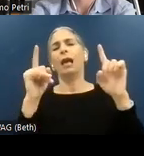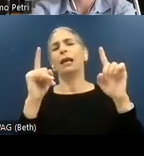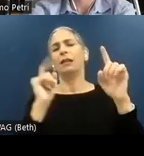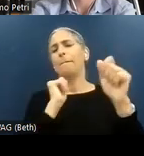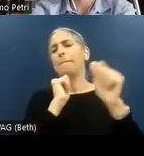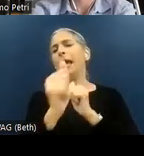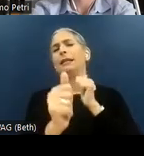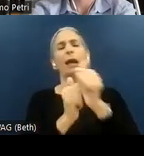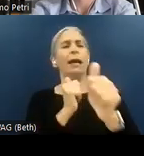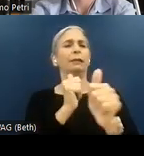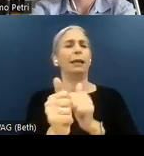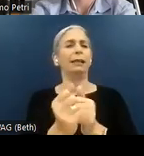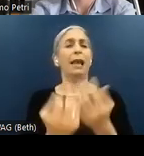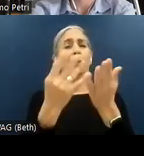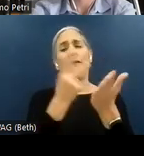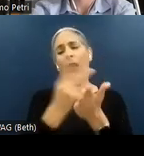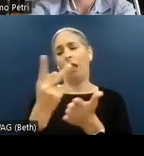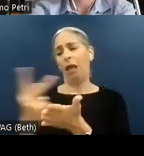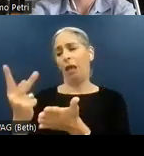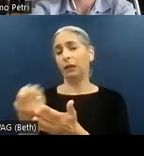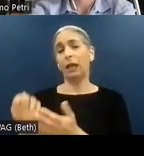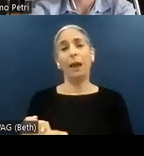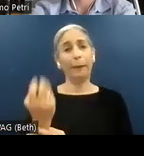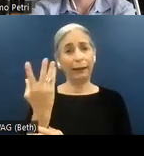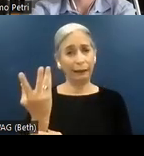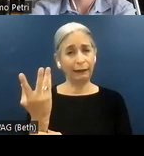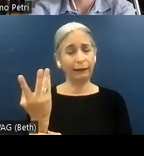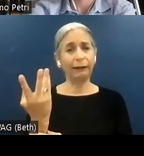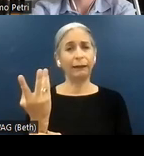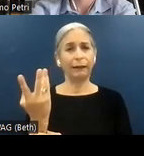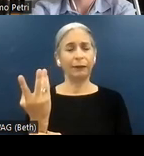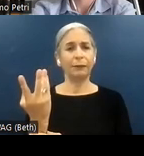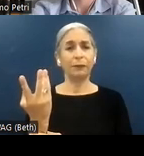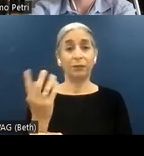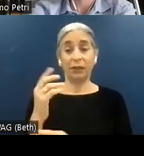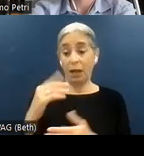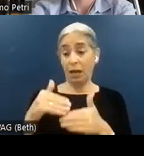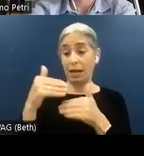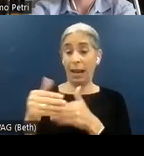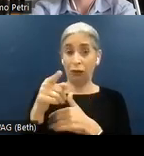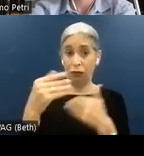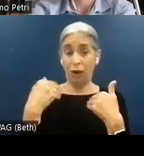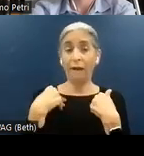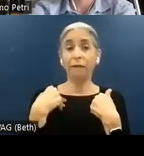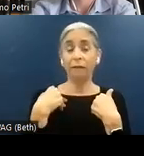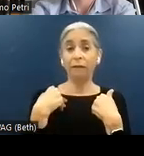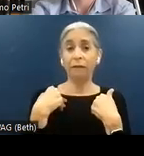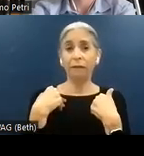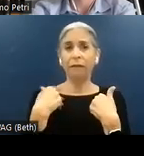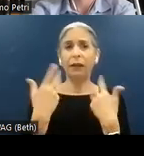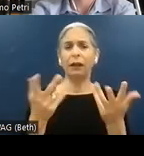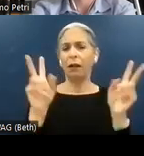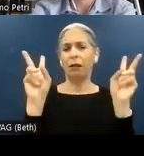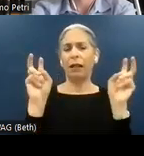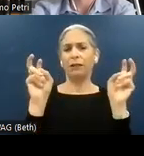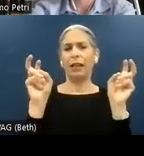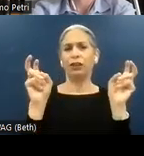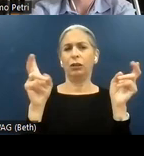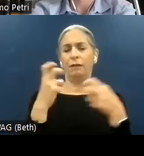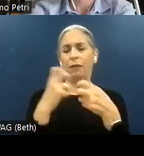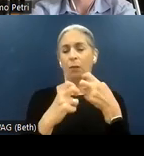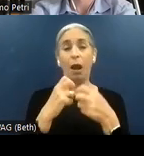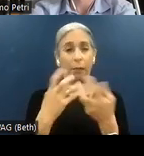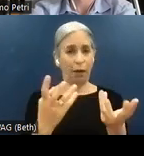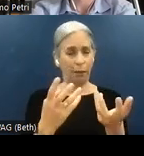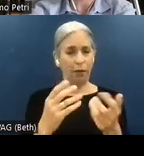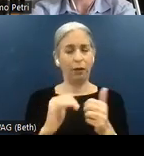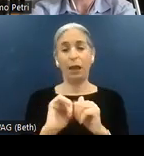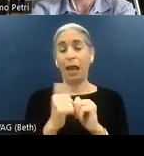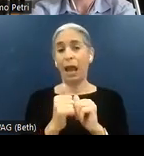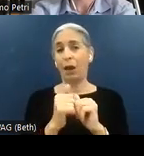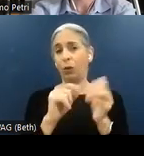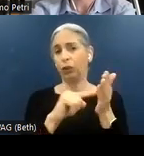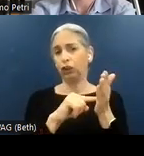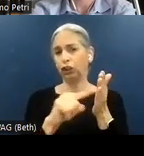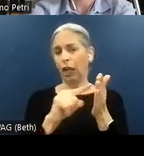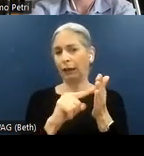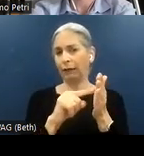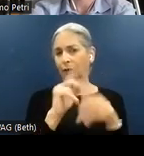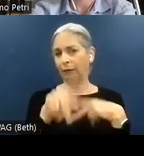how many have failed? Then you have the classification of the issue by check type. Which are the